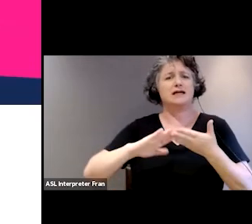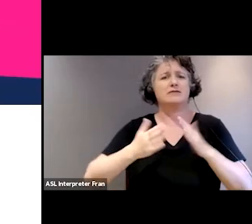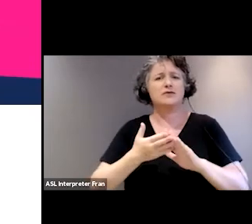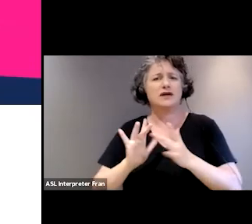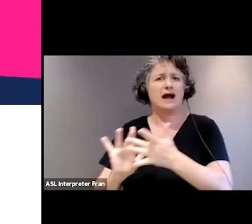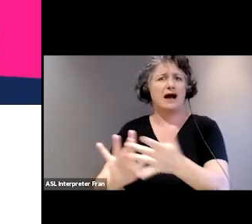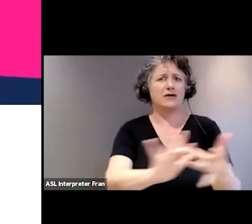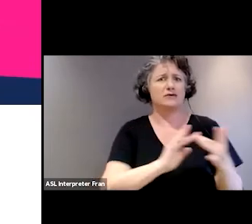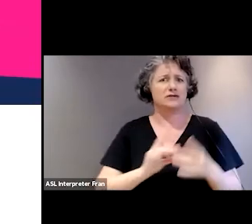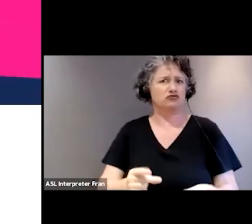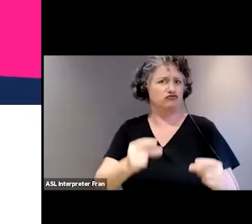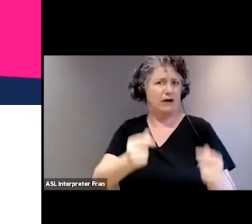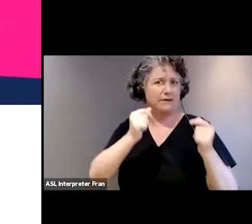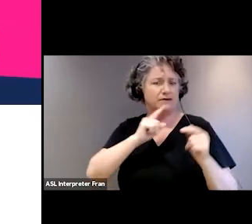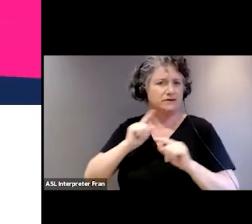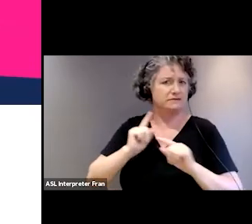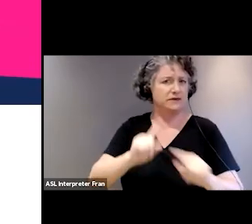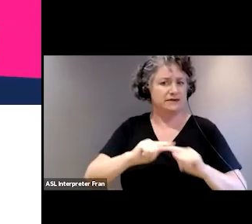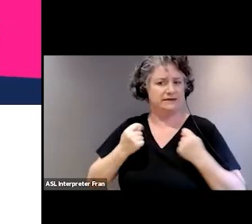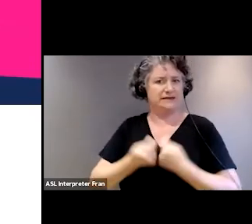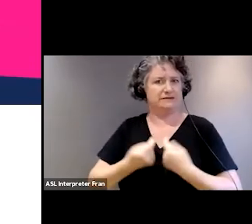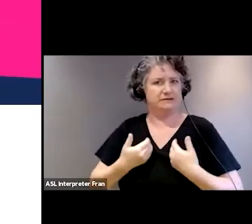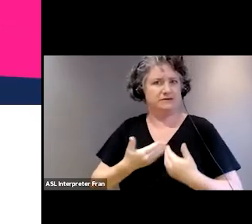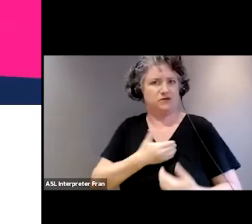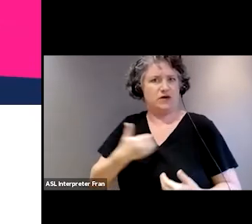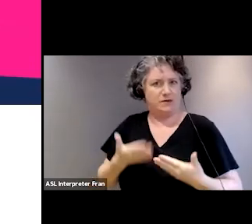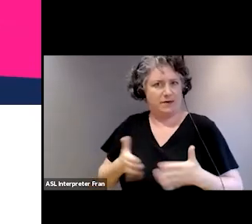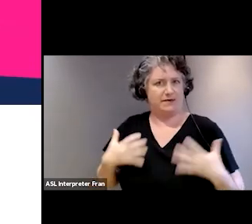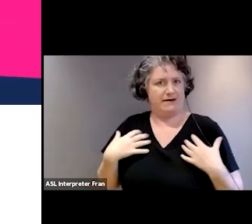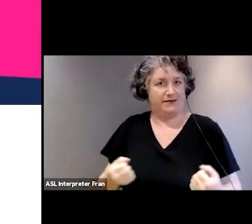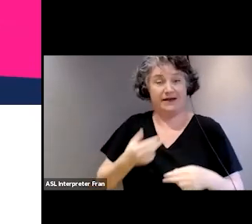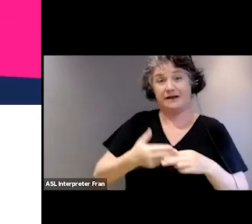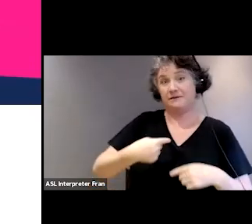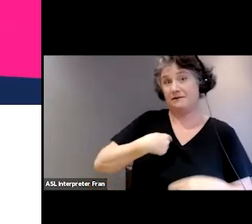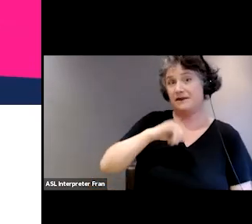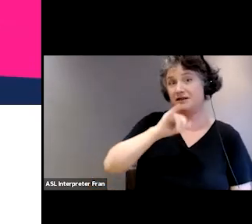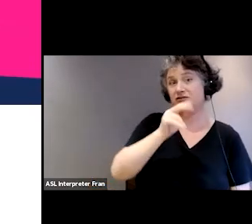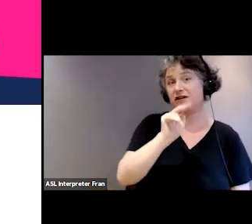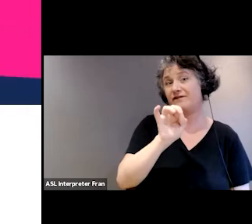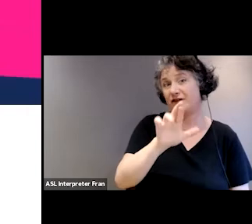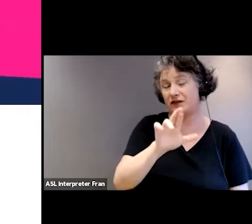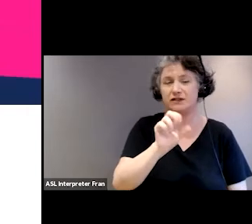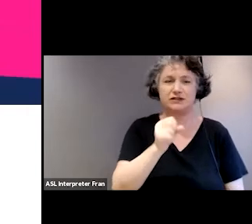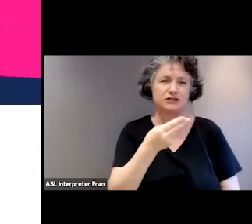» JENNIFER MORIN: A thanks so much Wendy, thanks for having us everyone. I am just going to share my screen.